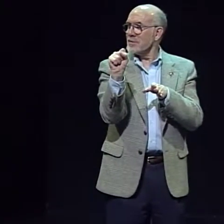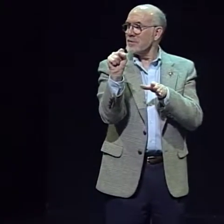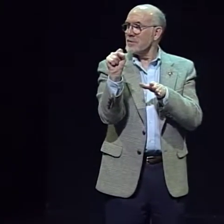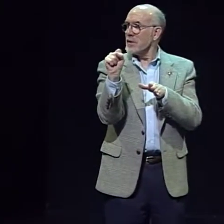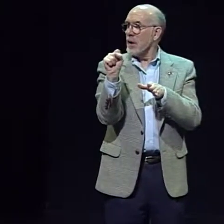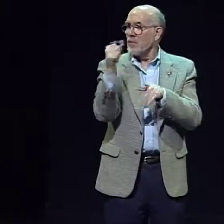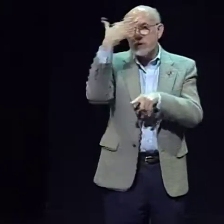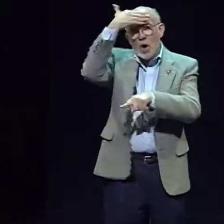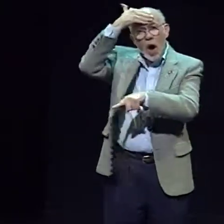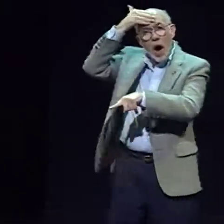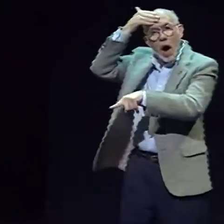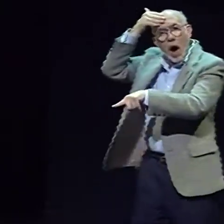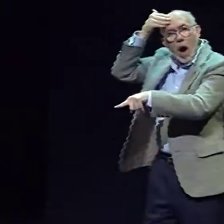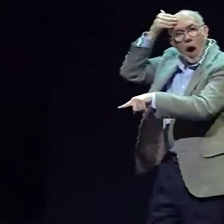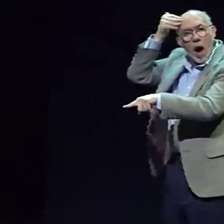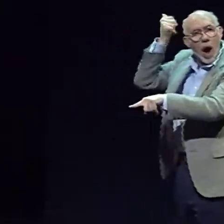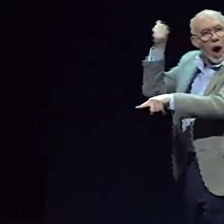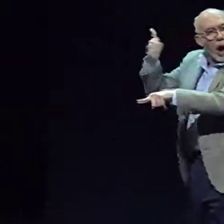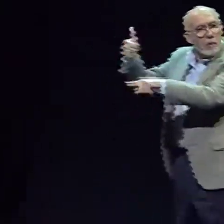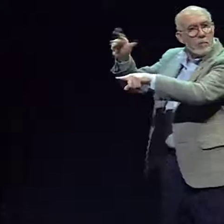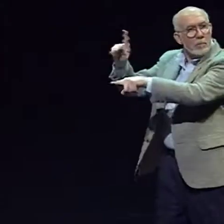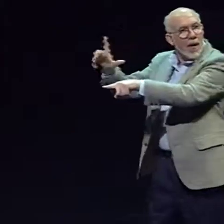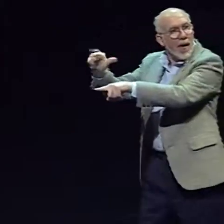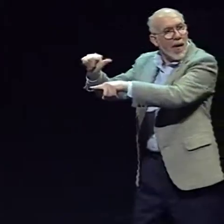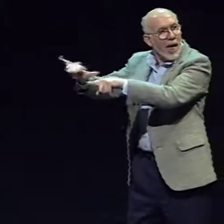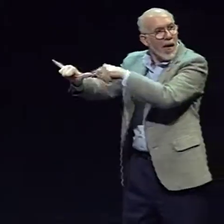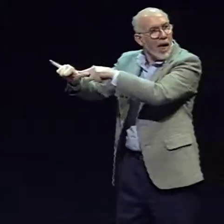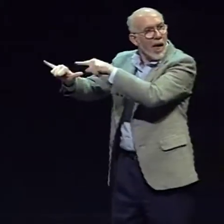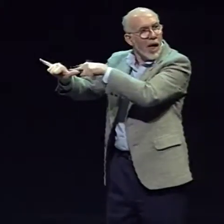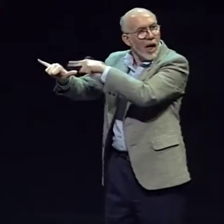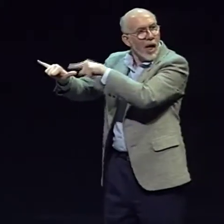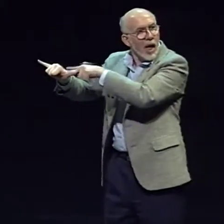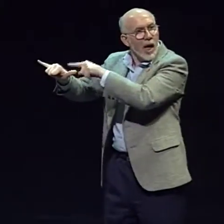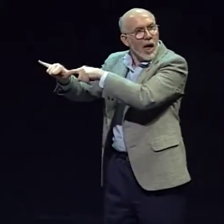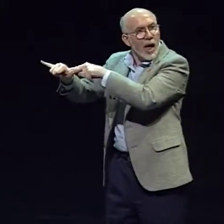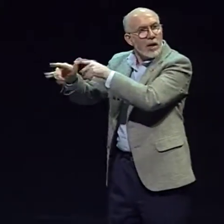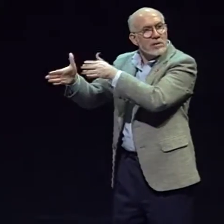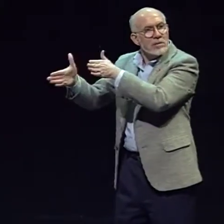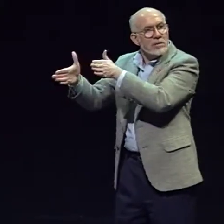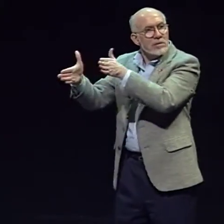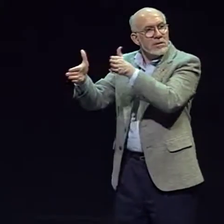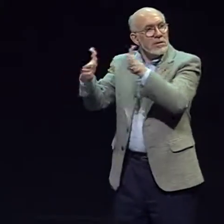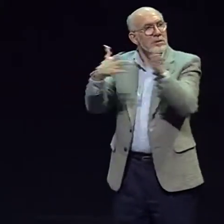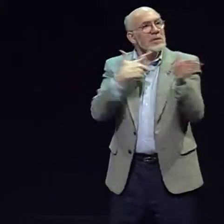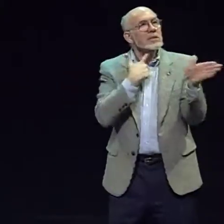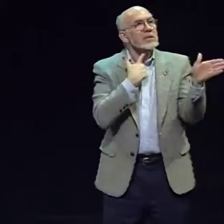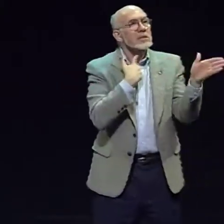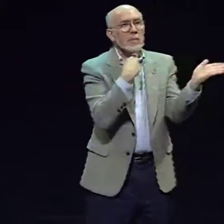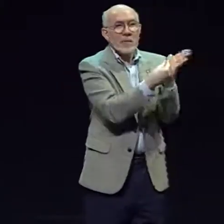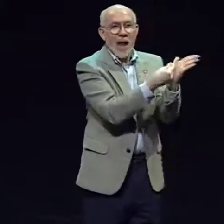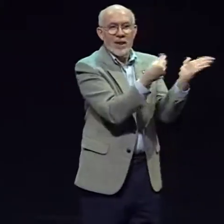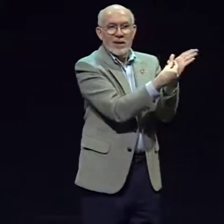FOR EXAMPLE, THOSE ATHLETES HAVE FORGOT THE CONCEPT OF PLAY,